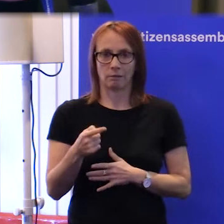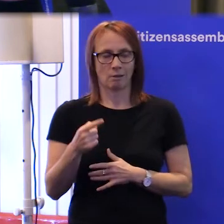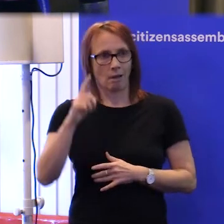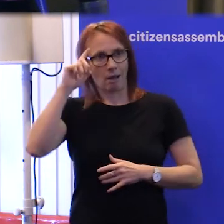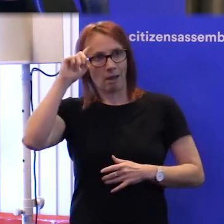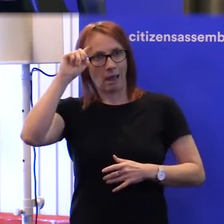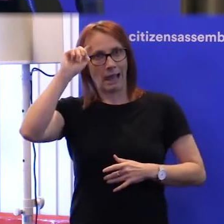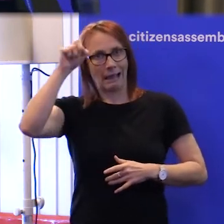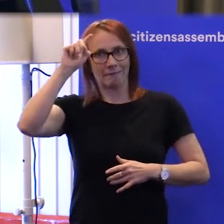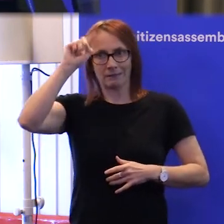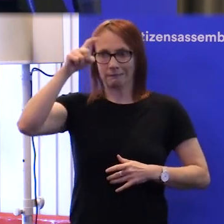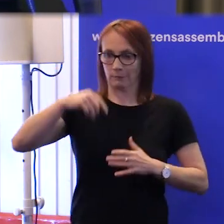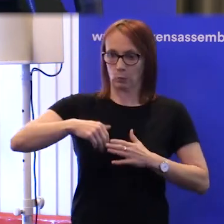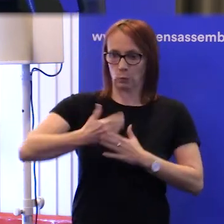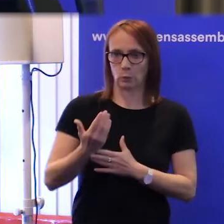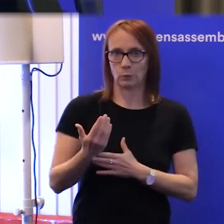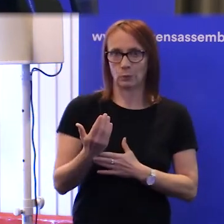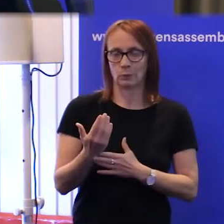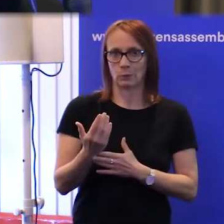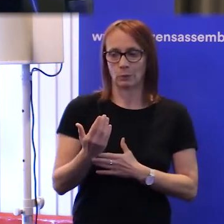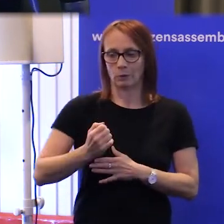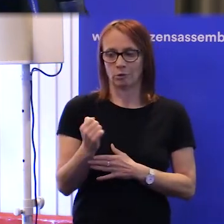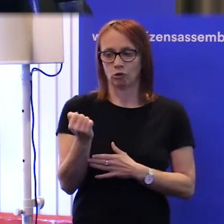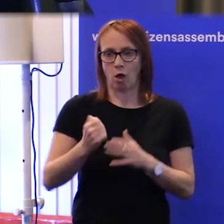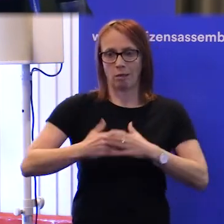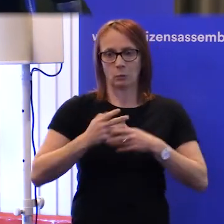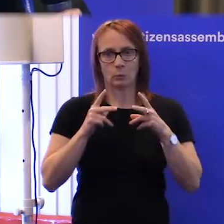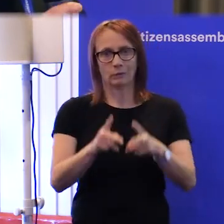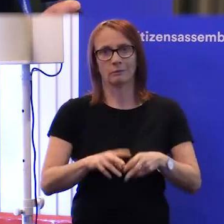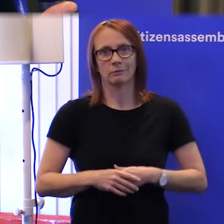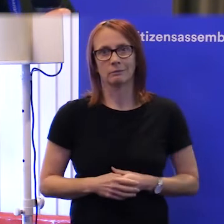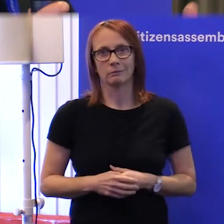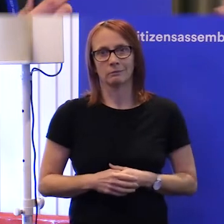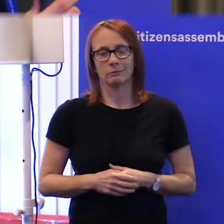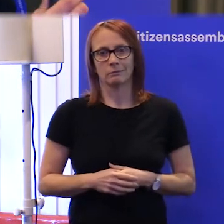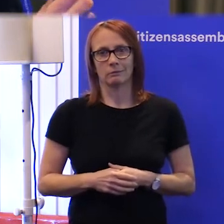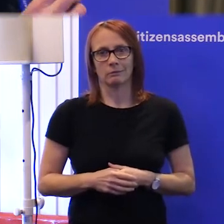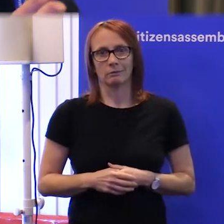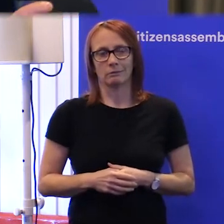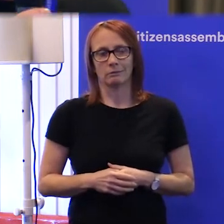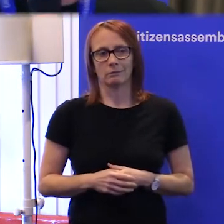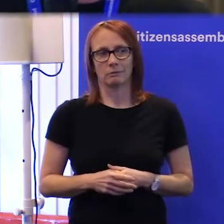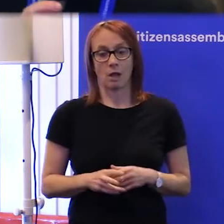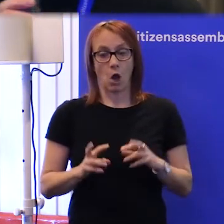that they that Scotland is undertaking here and hopefully in the next couple of